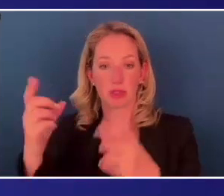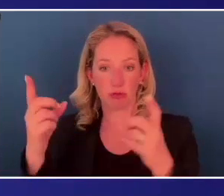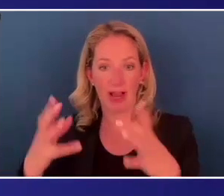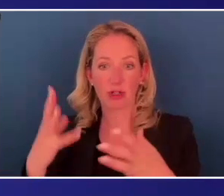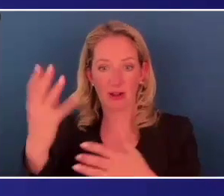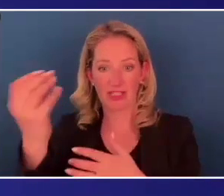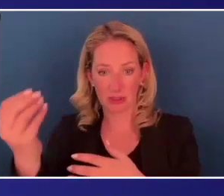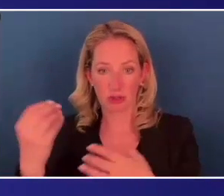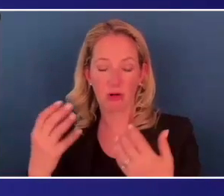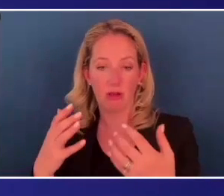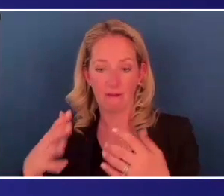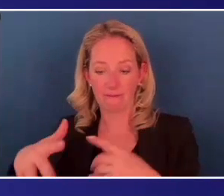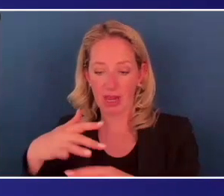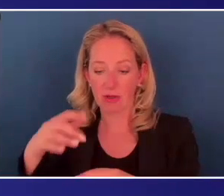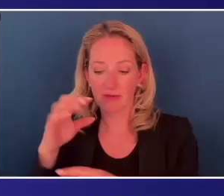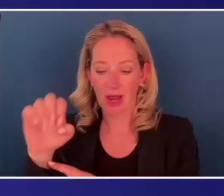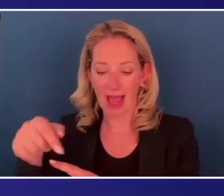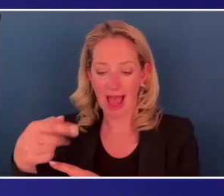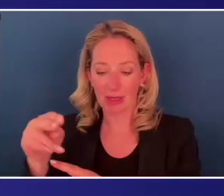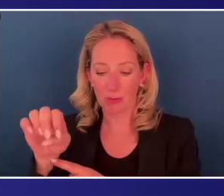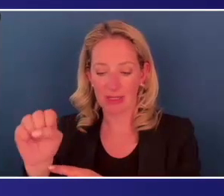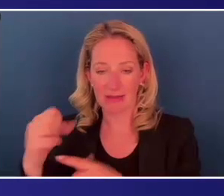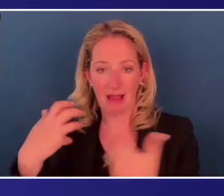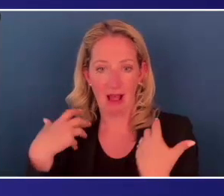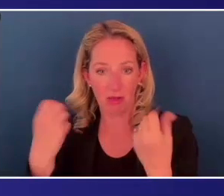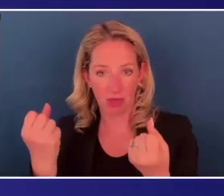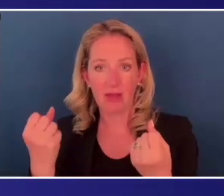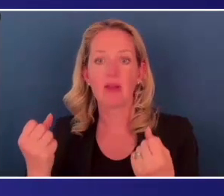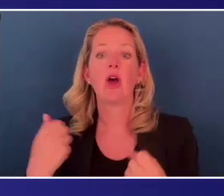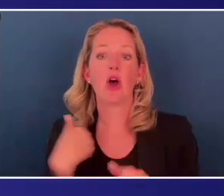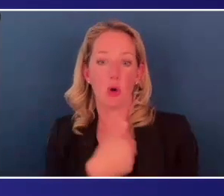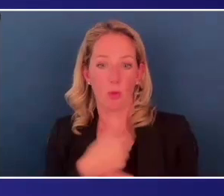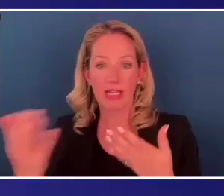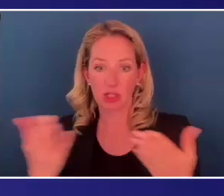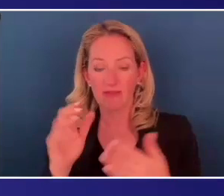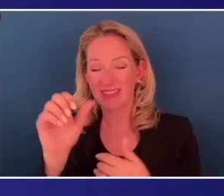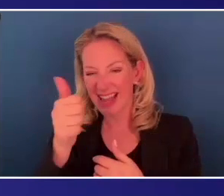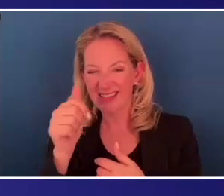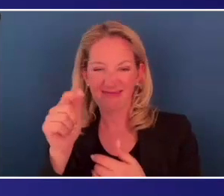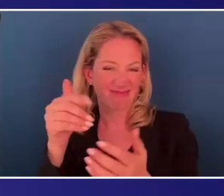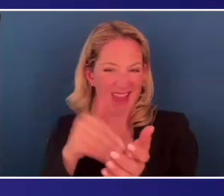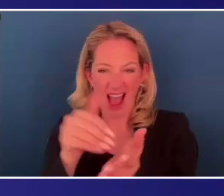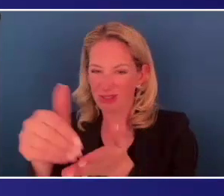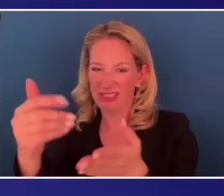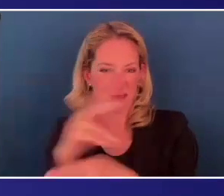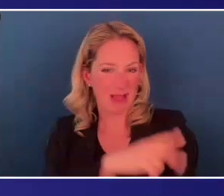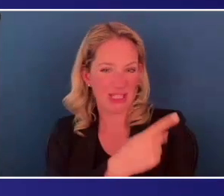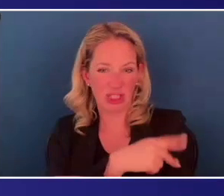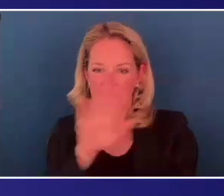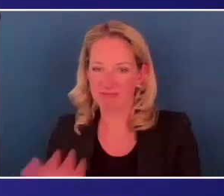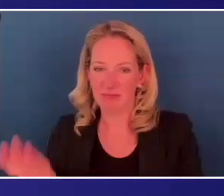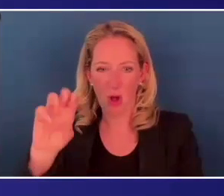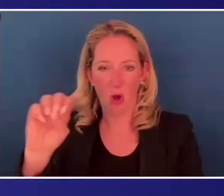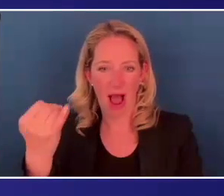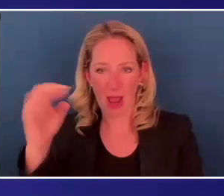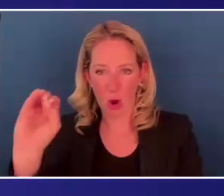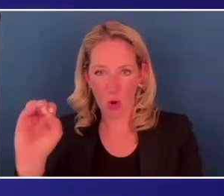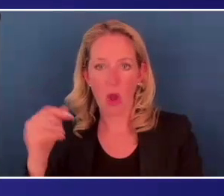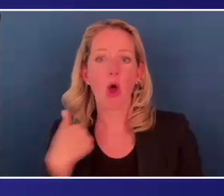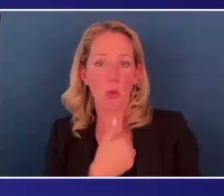And I'm the director of external affairs at Equitas Health, which is a federally qualified health center lookalike. And I'm the director of external affairs at Equitas Health, which is a federally qualified health center lookalike, which is a federally qualified health center lookalike.